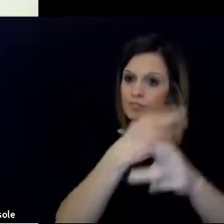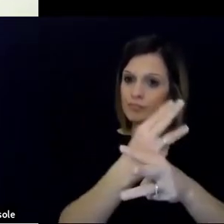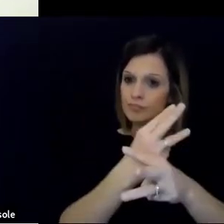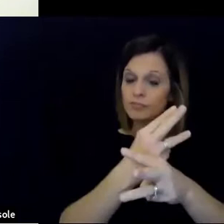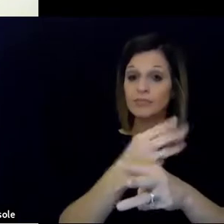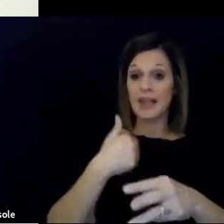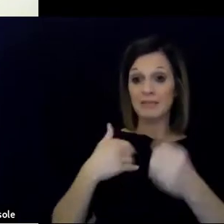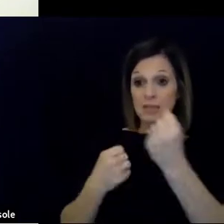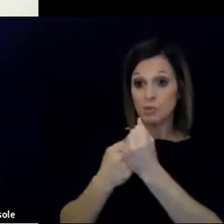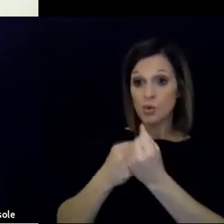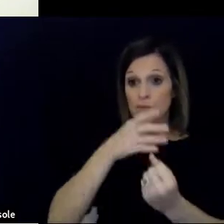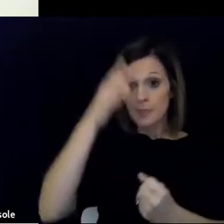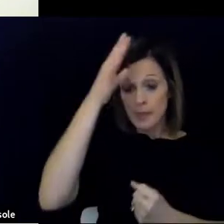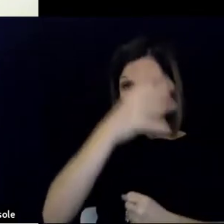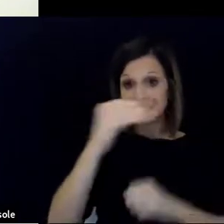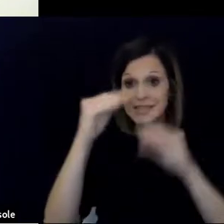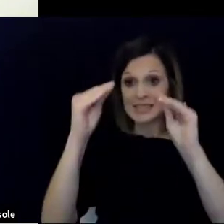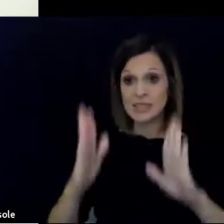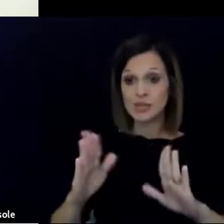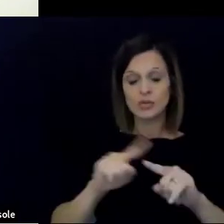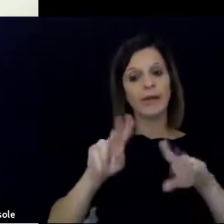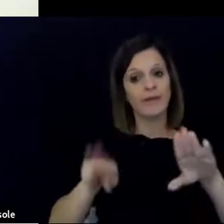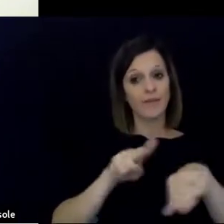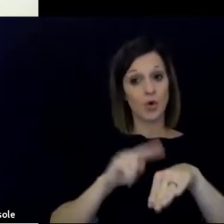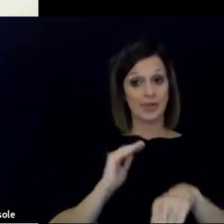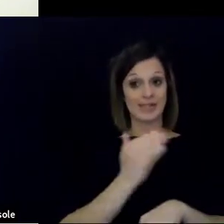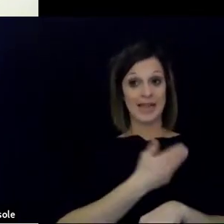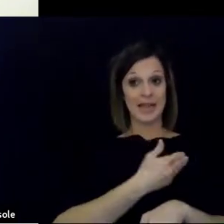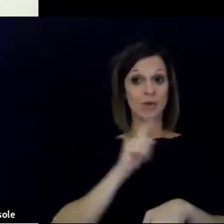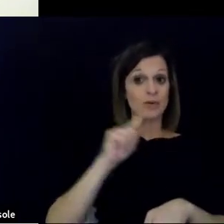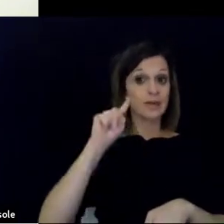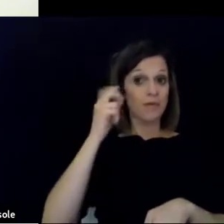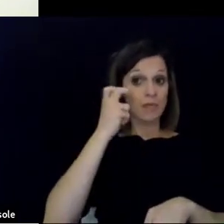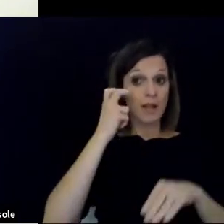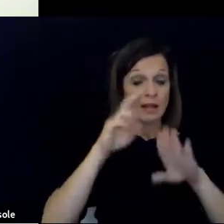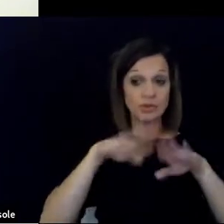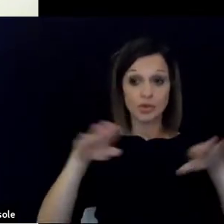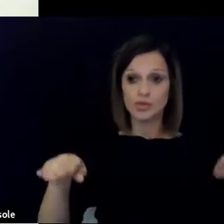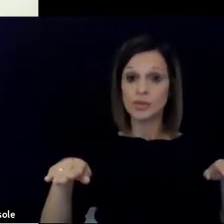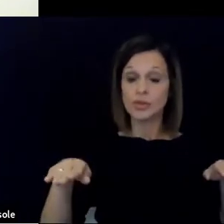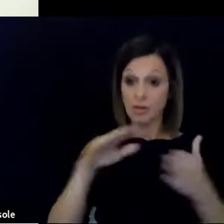But of course, our kids don't learn by observing other people,